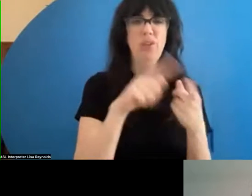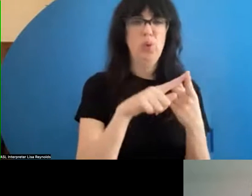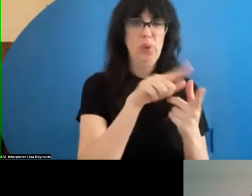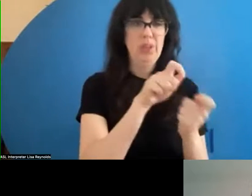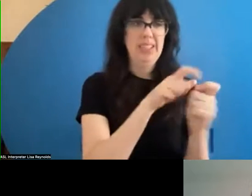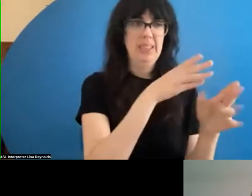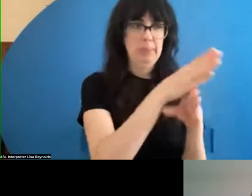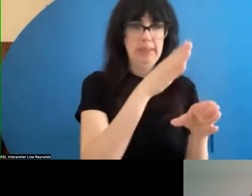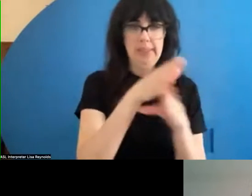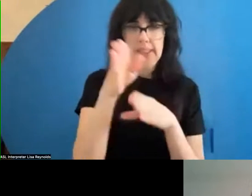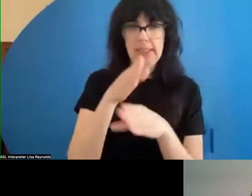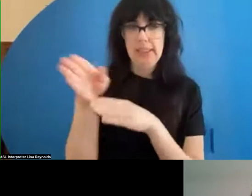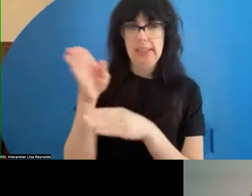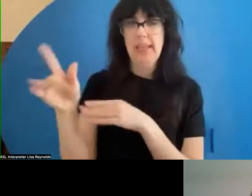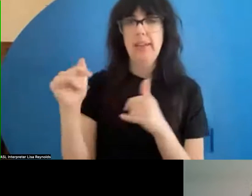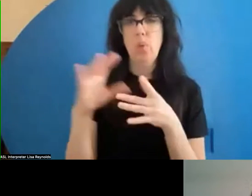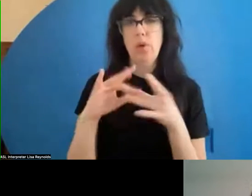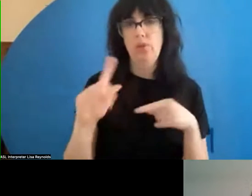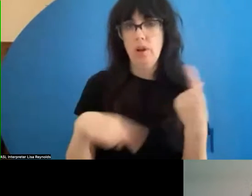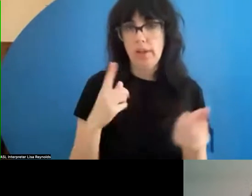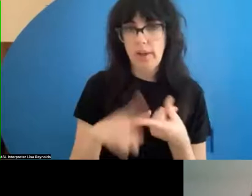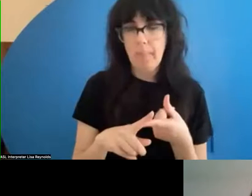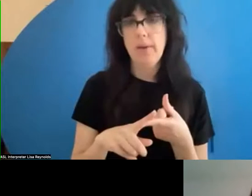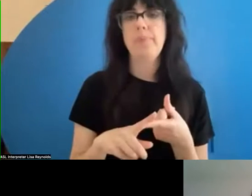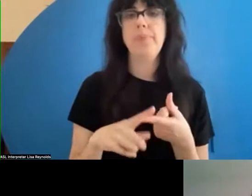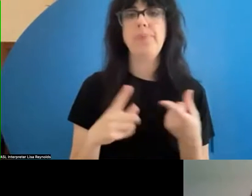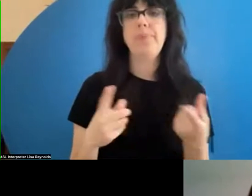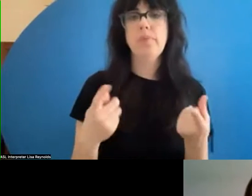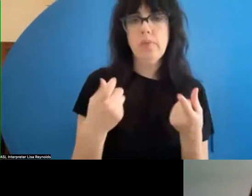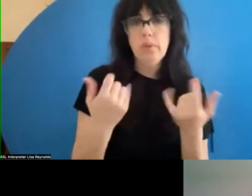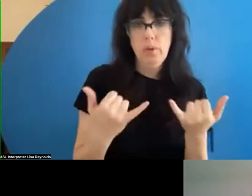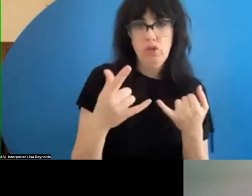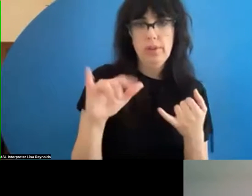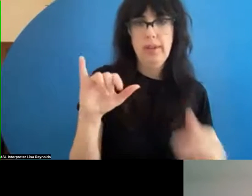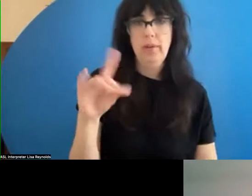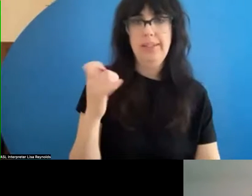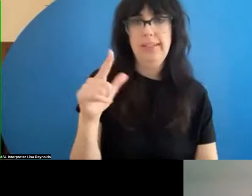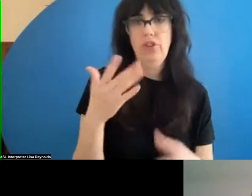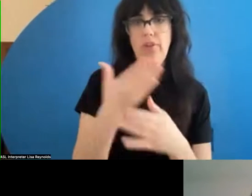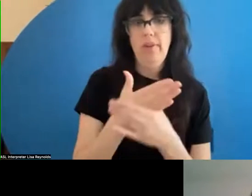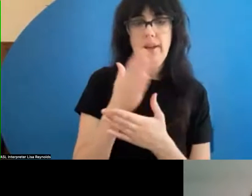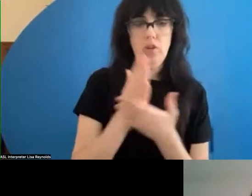of the toolkit that we're referencing, such as what Imogen just put in, the digital files section. I